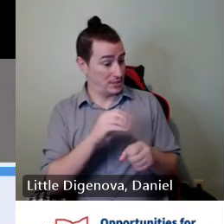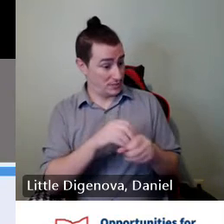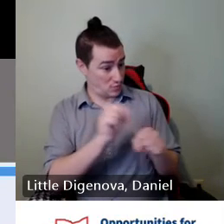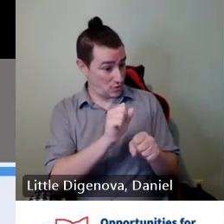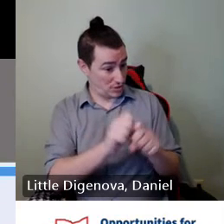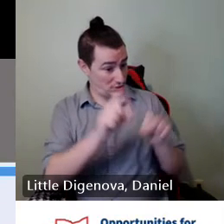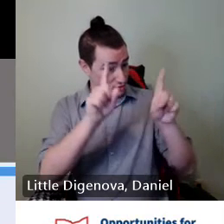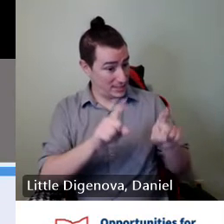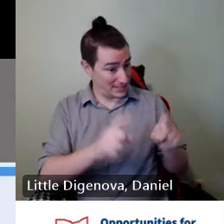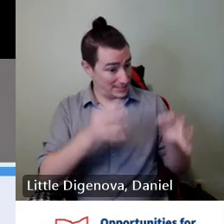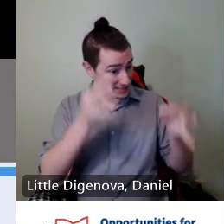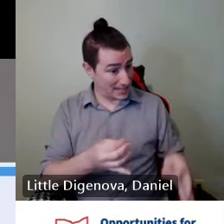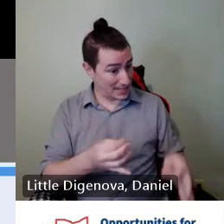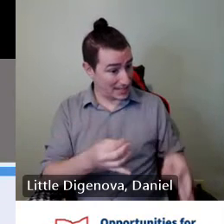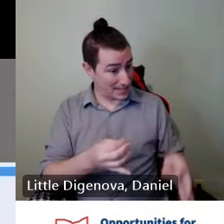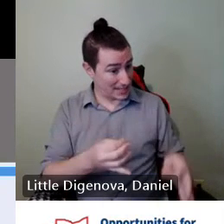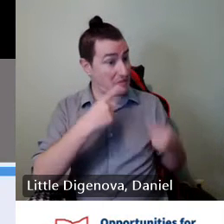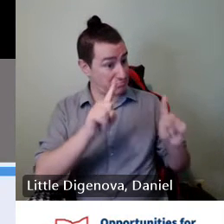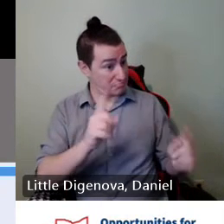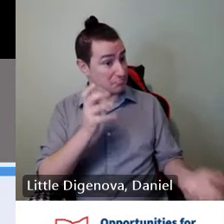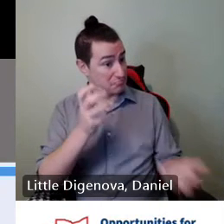effective, reasonable accommodation solution.